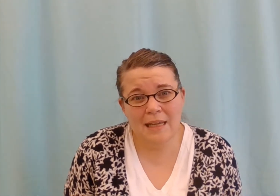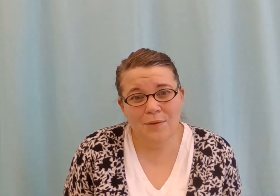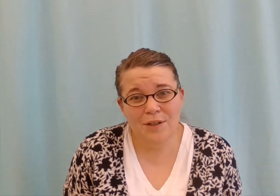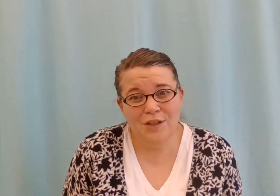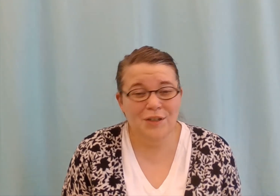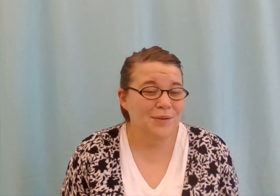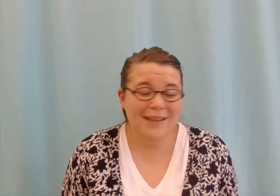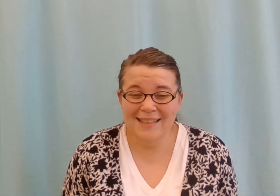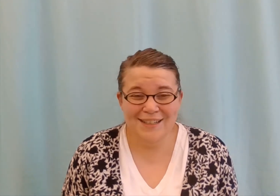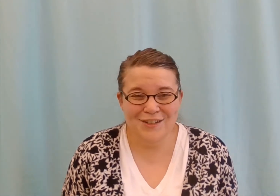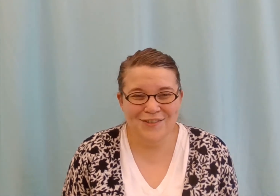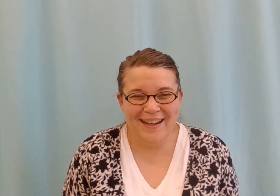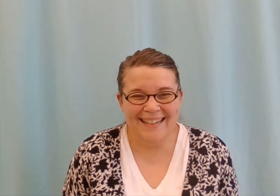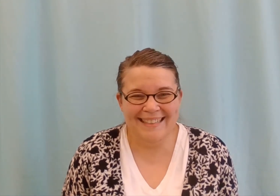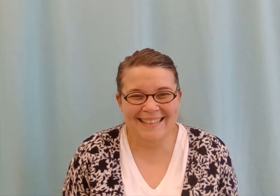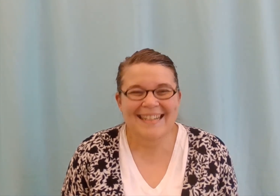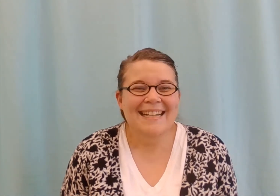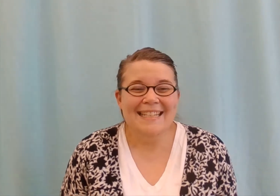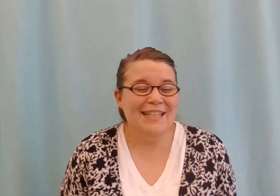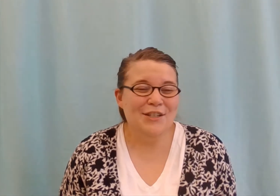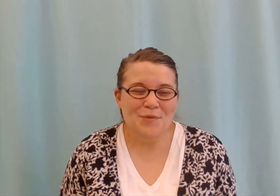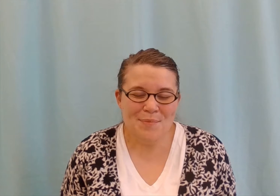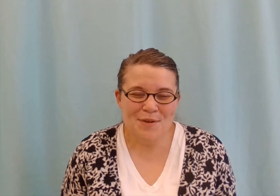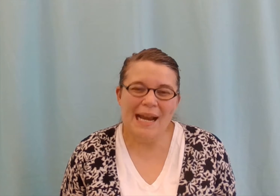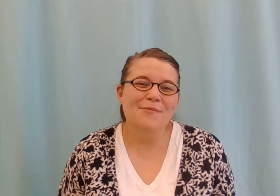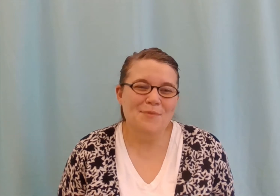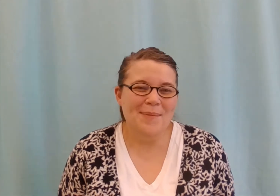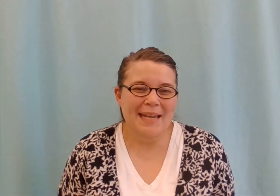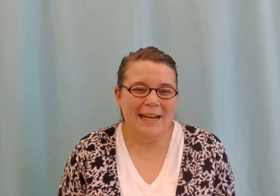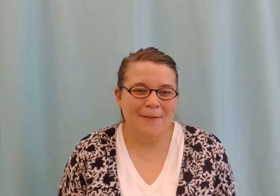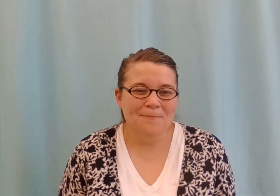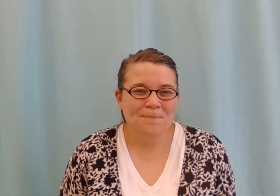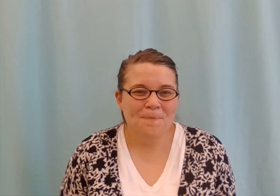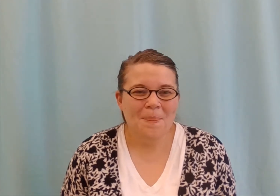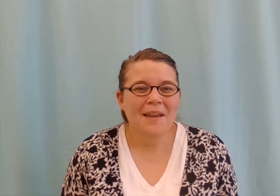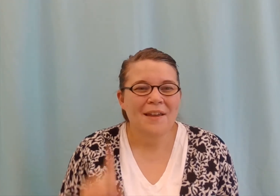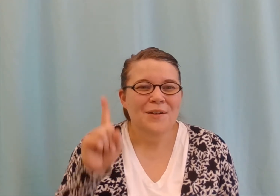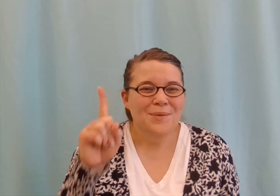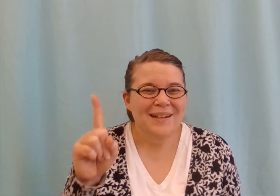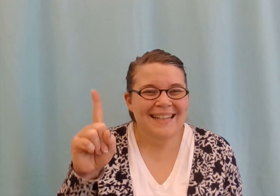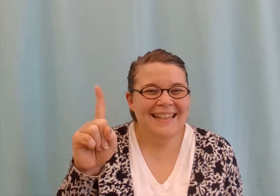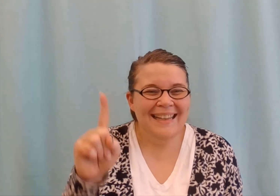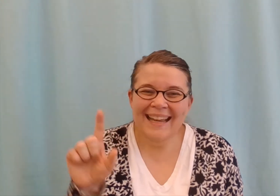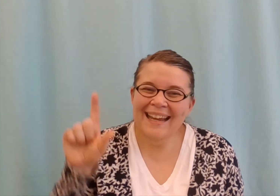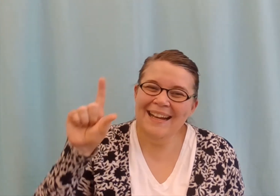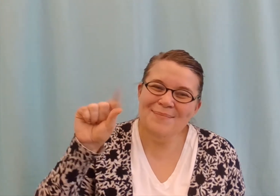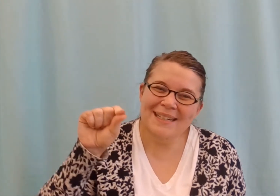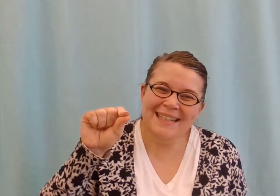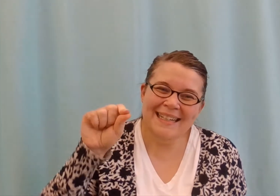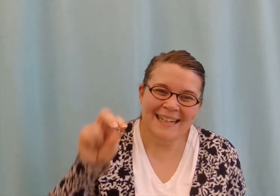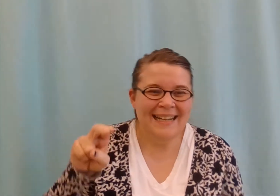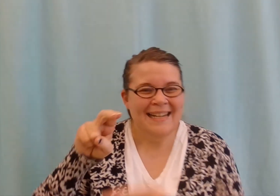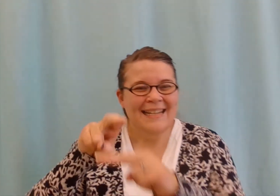language too, that's also fine. So let's do it one more time from the beginning. One little bird